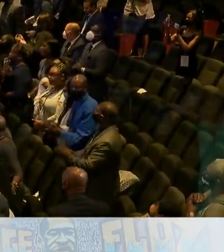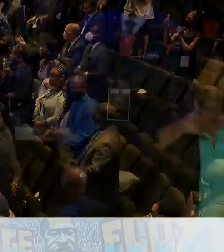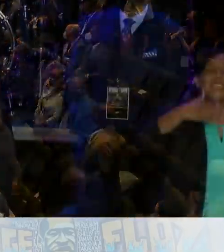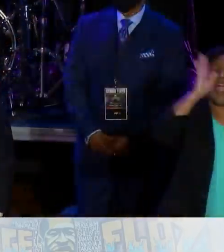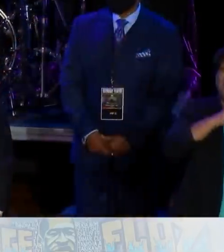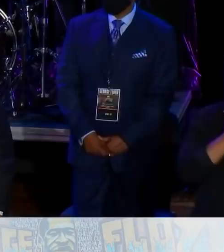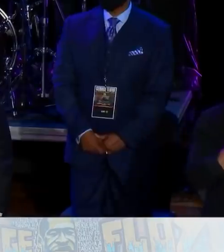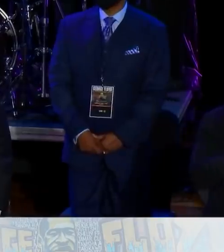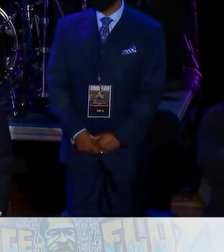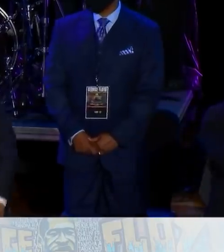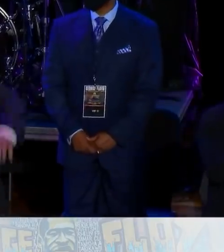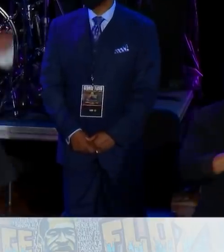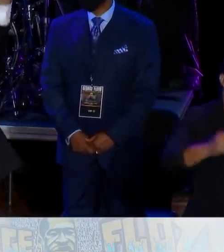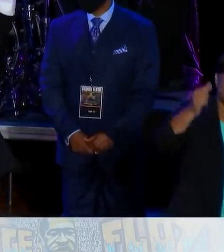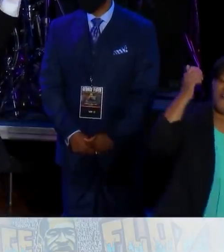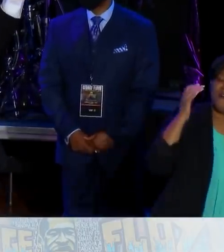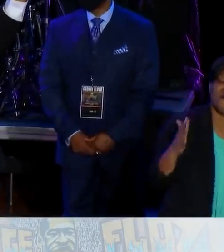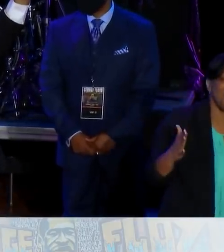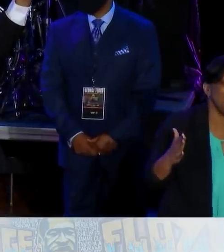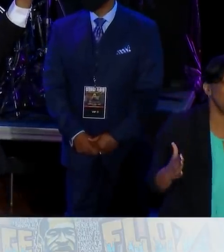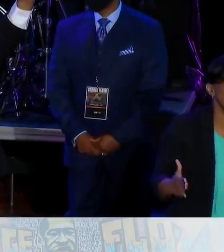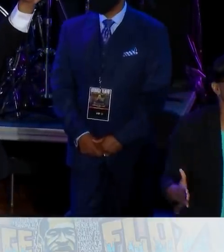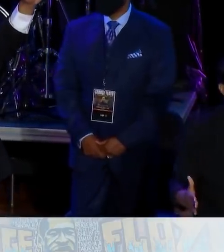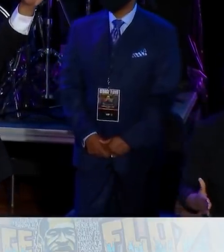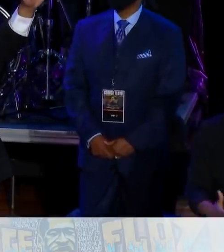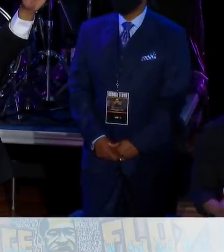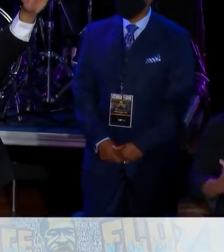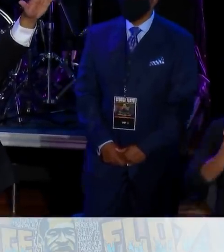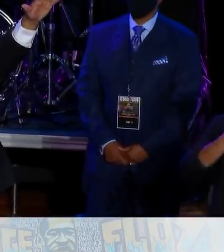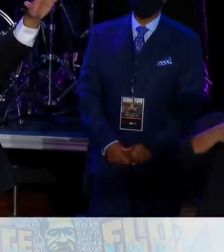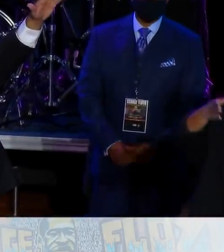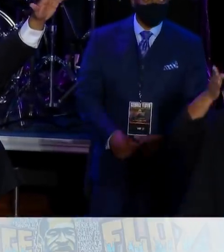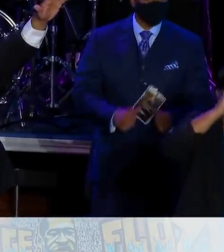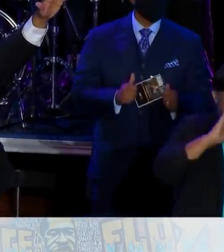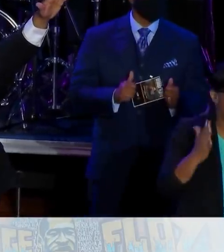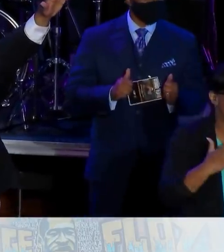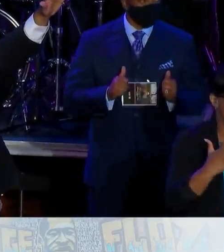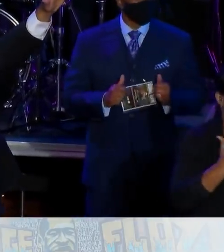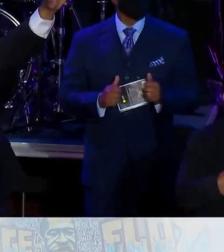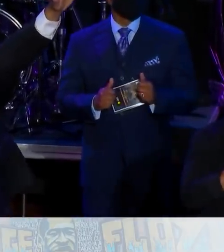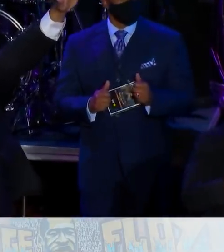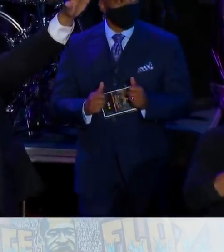YES, HE IS.